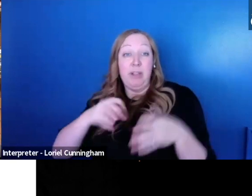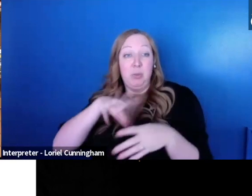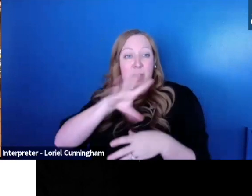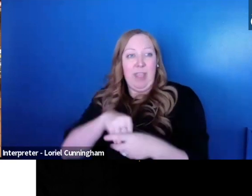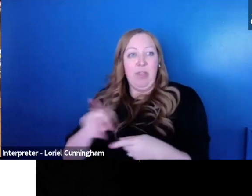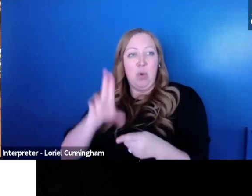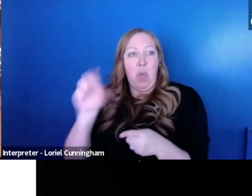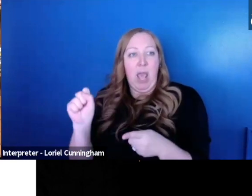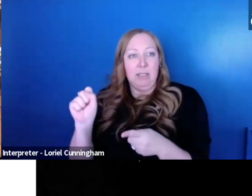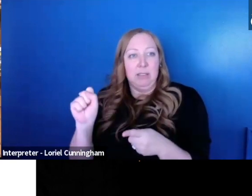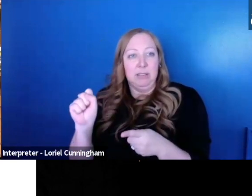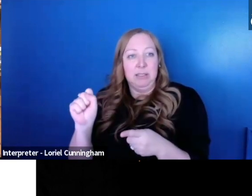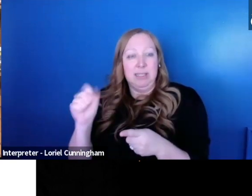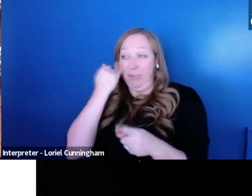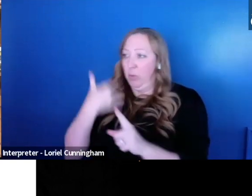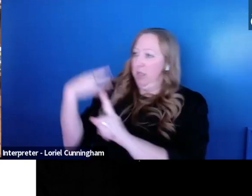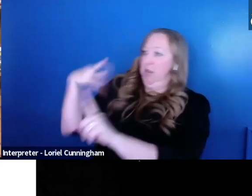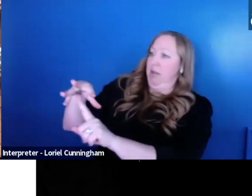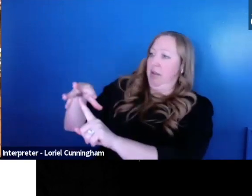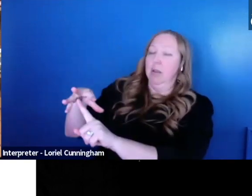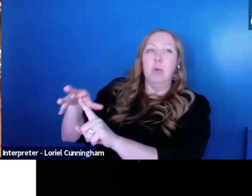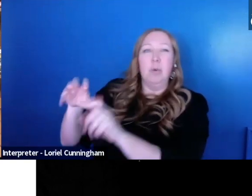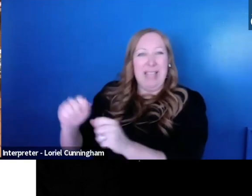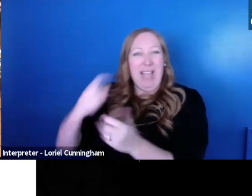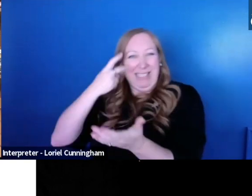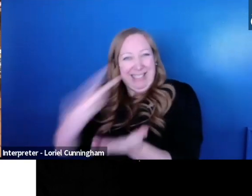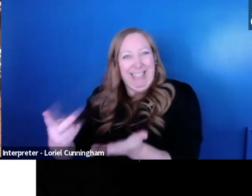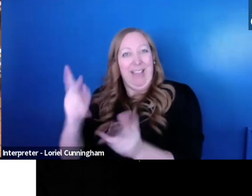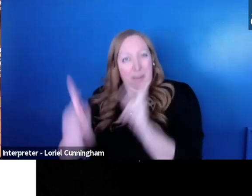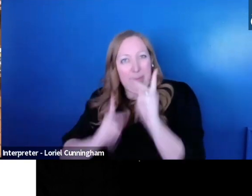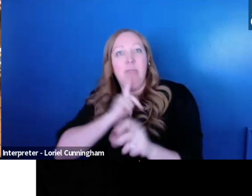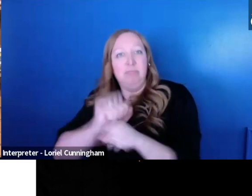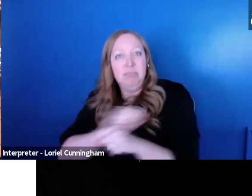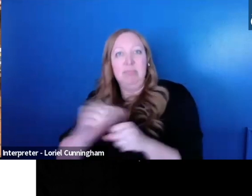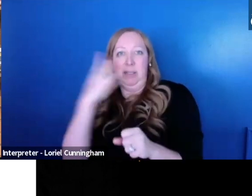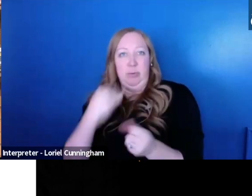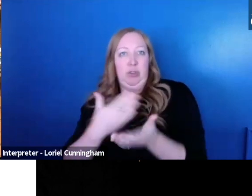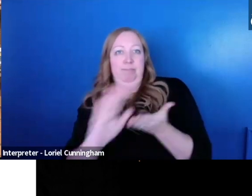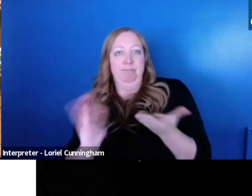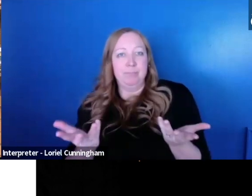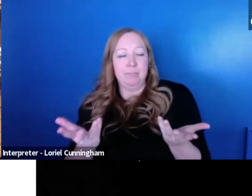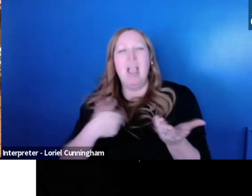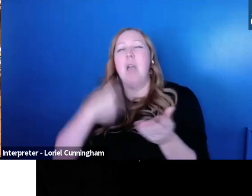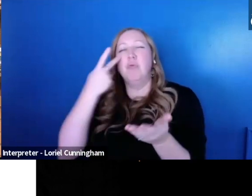at, he raises this question because I remember seeing him give this talk, and he raised this question about how much